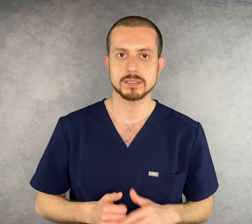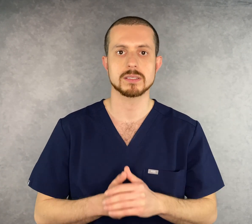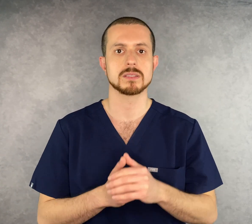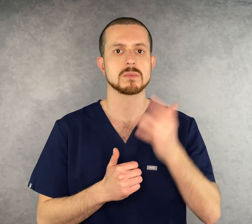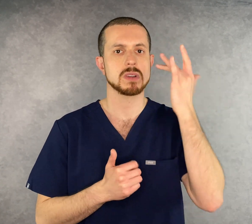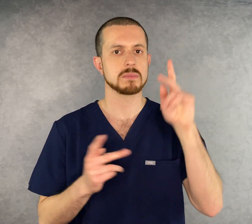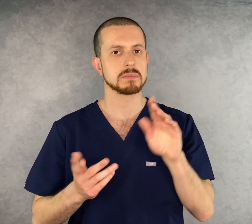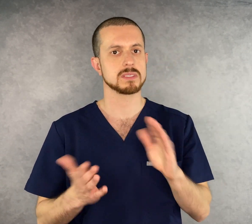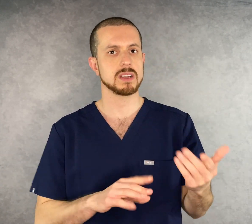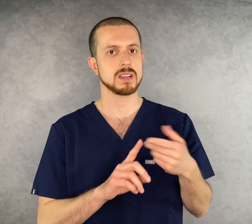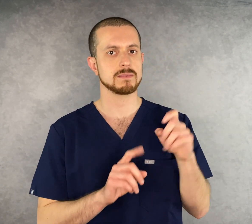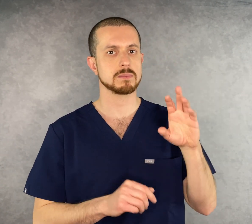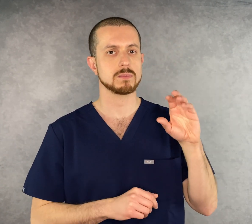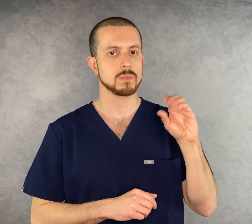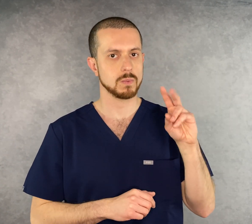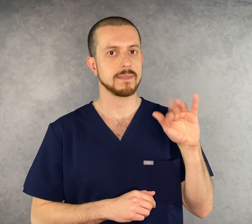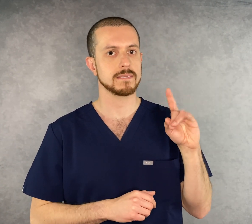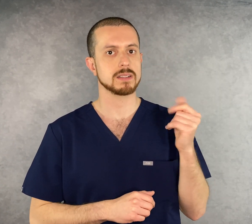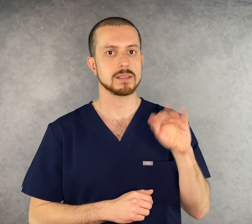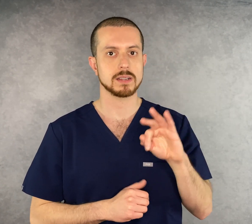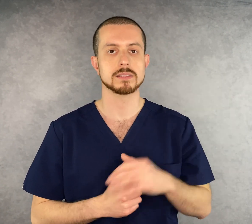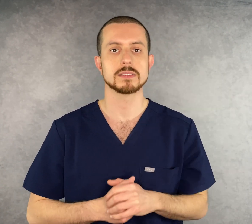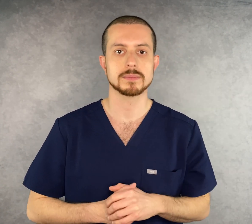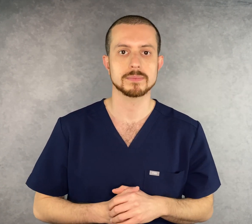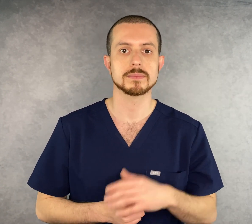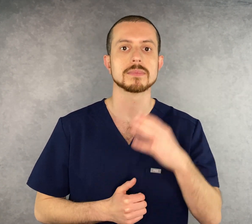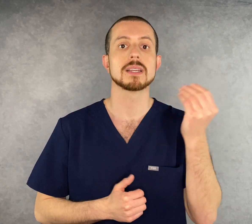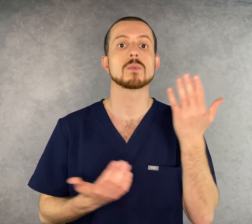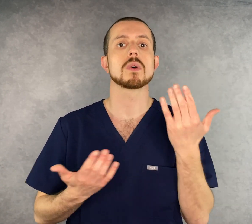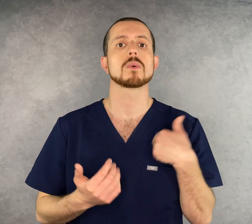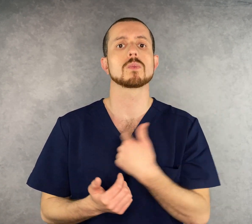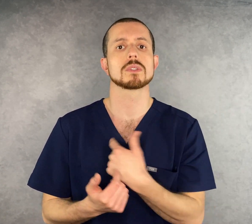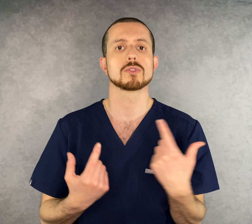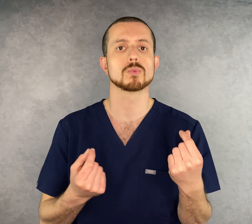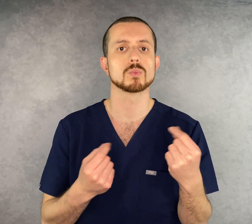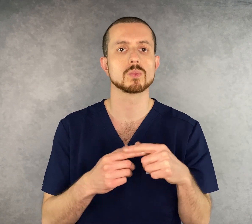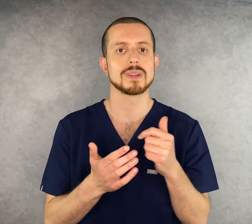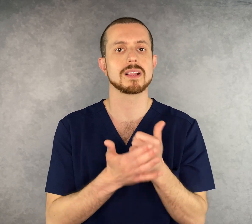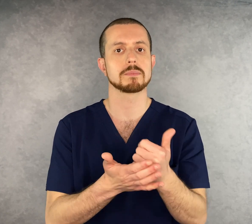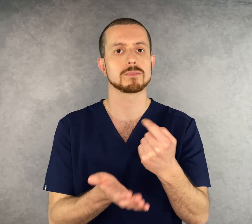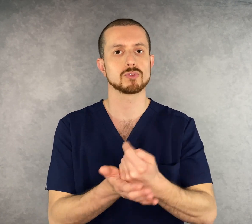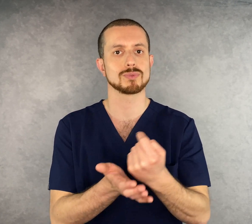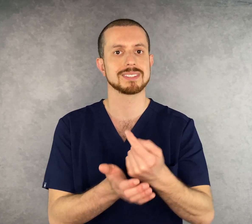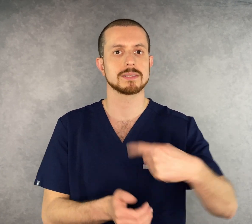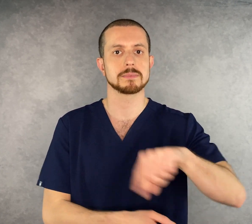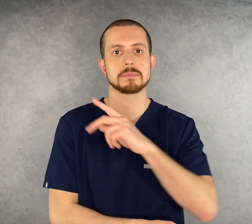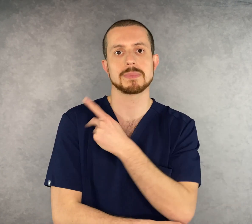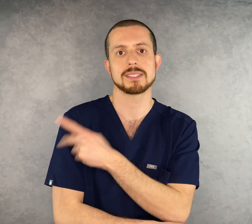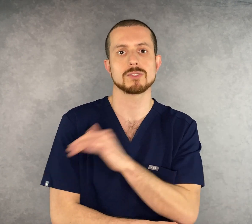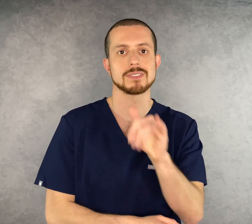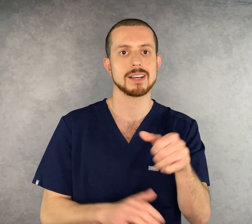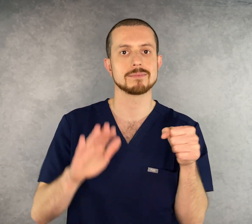why people die from COVID-19, and what we're doing to help treat these patients